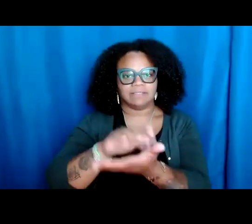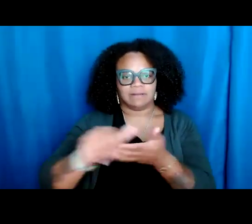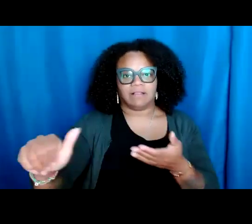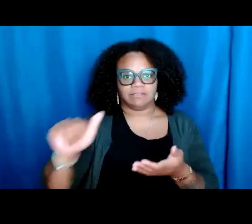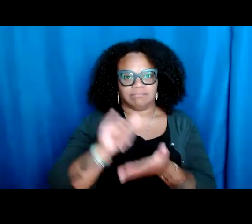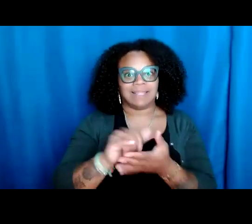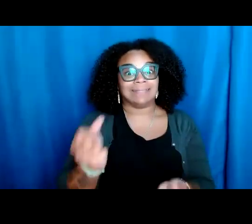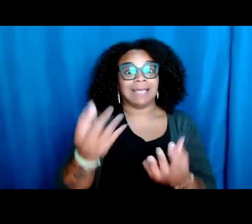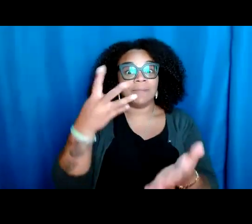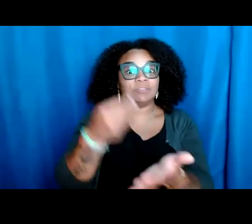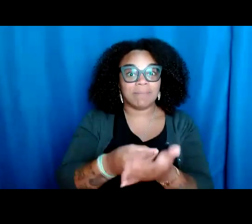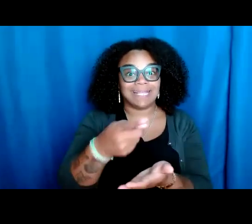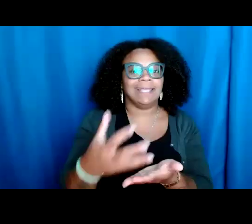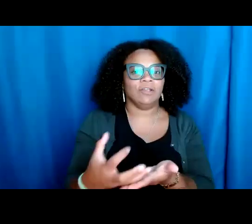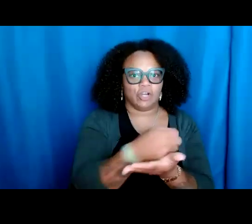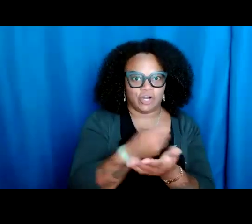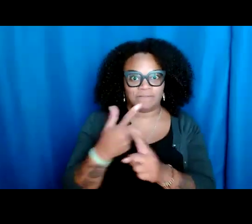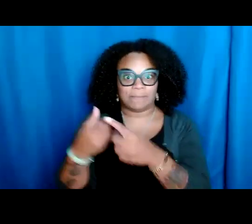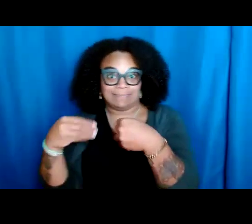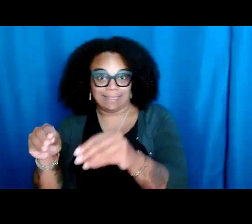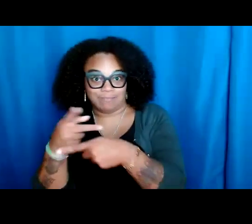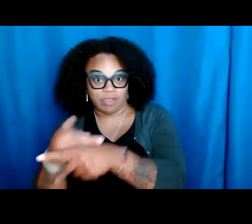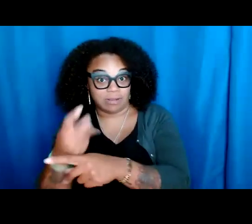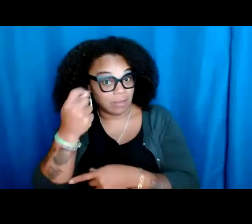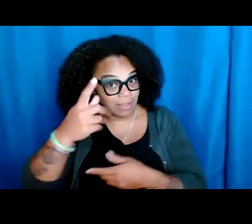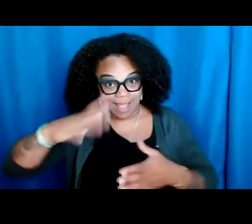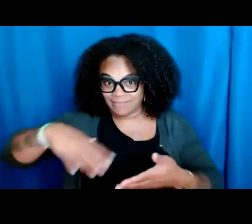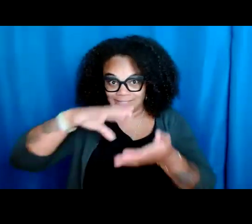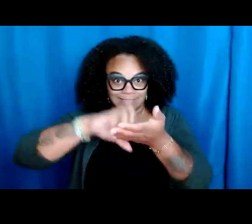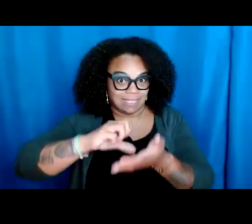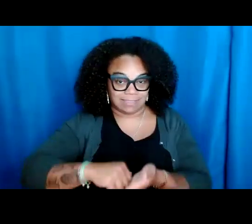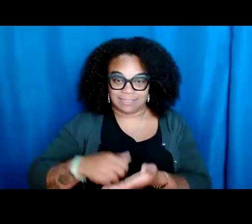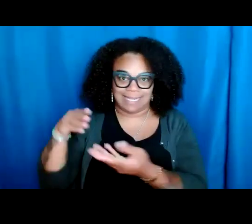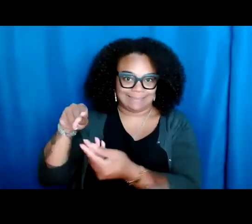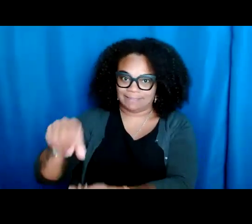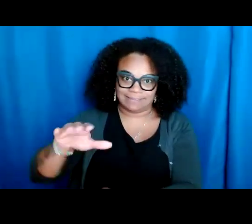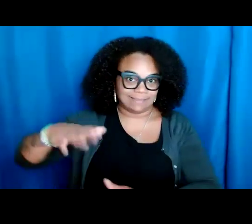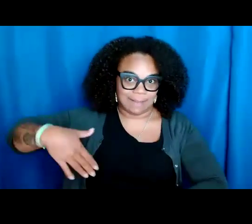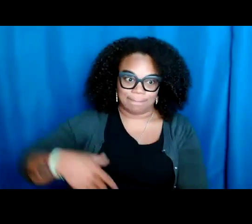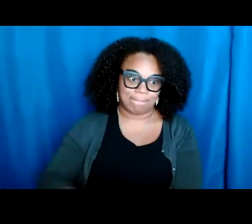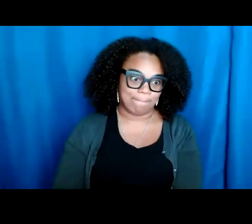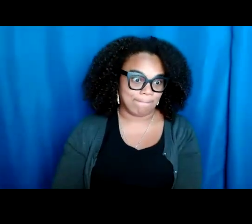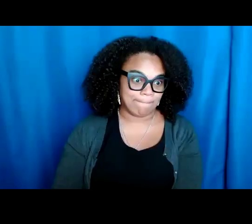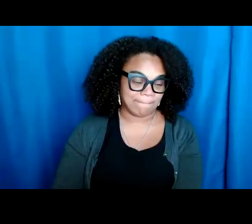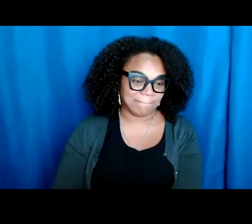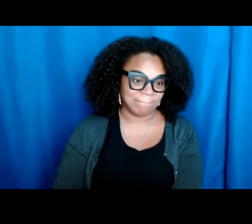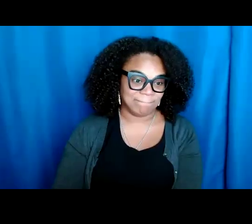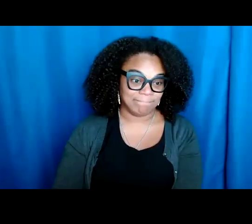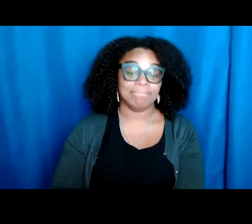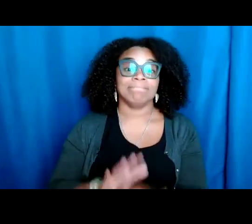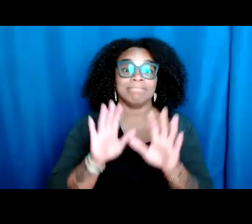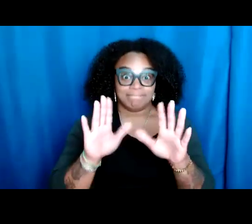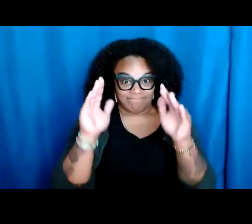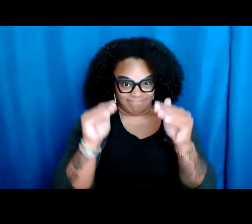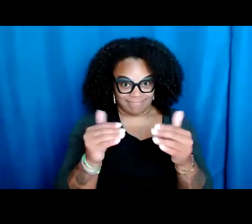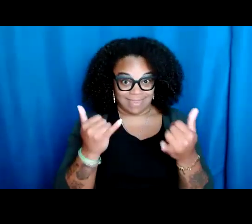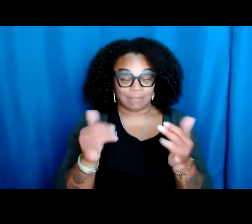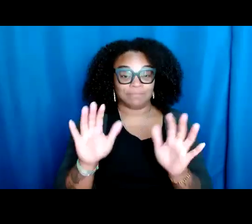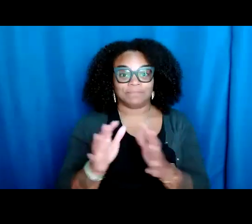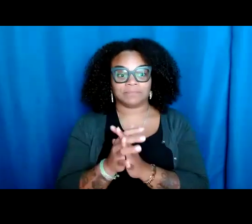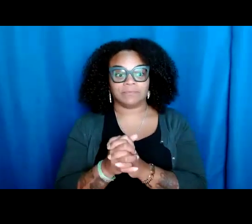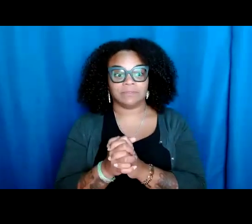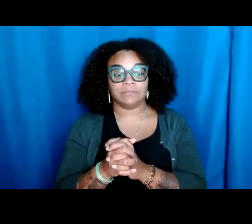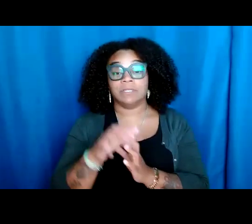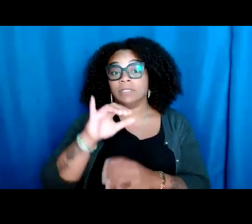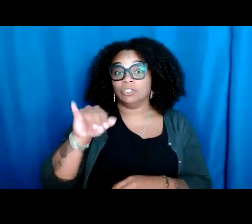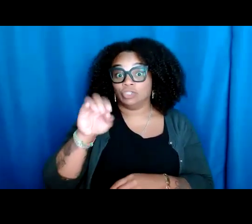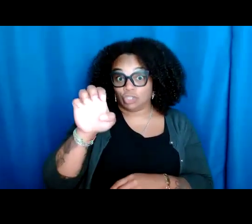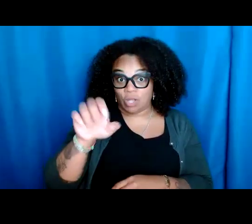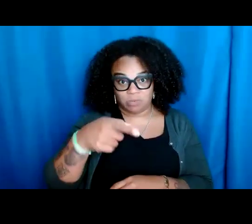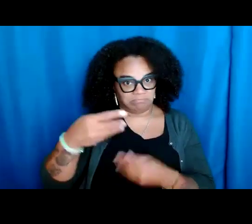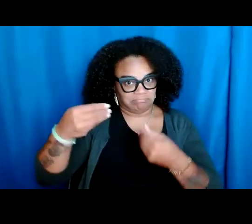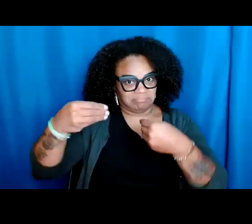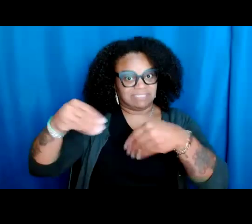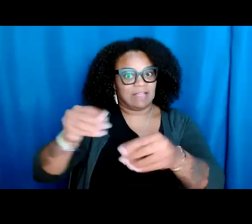products. He hasn't deducted any expenses yet. Because Joe sells a product, he also needs to know